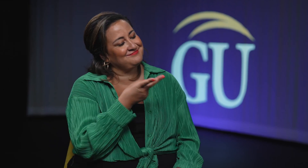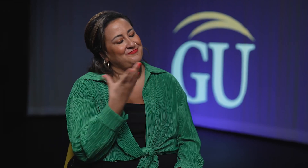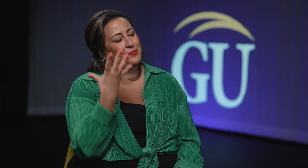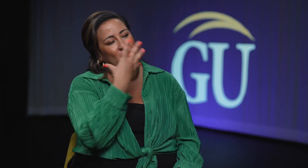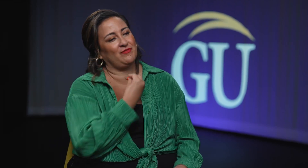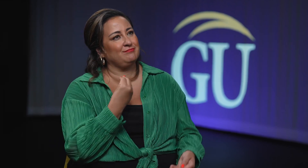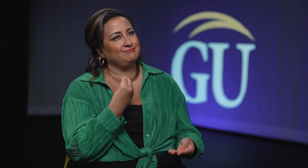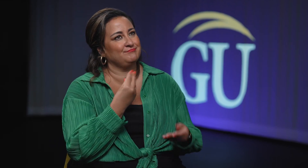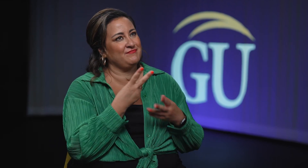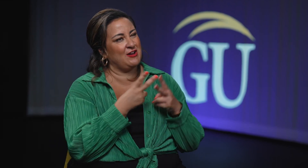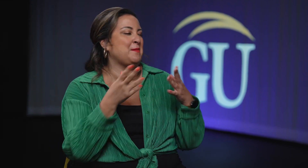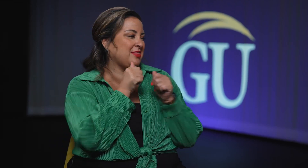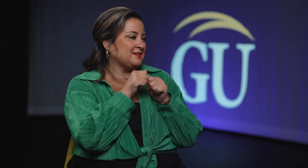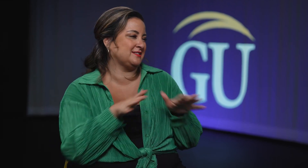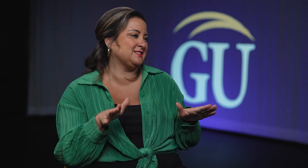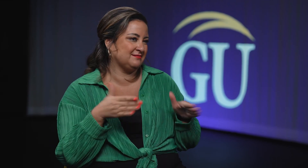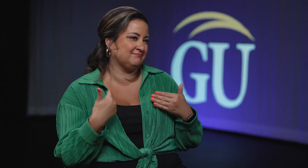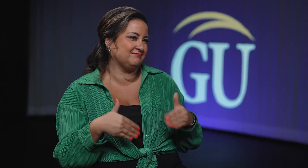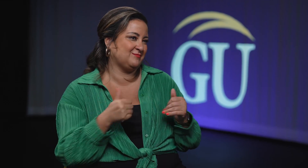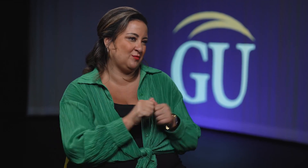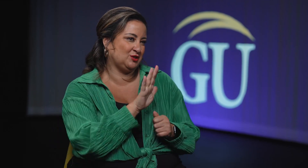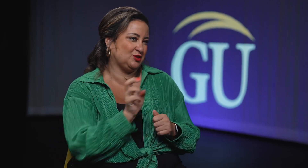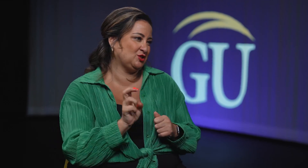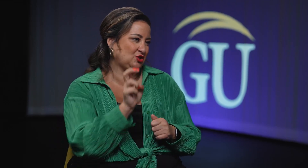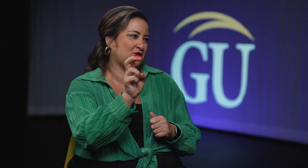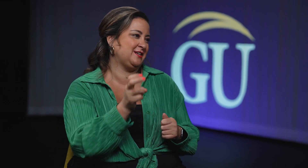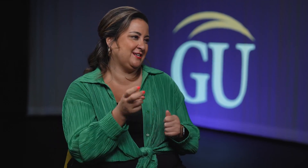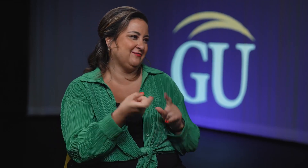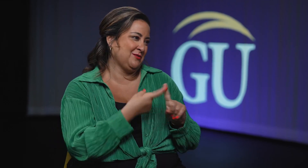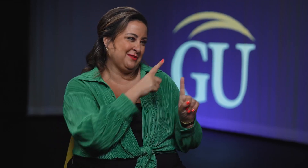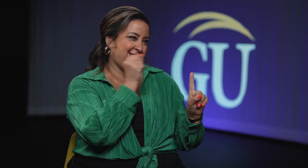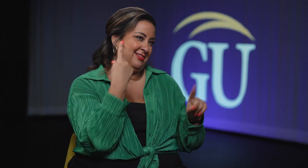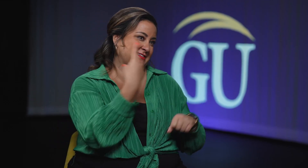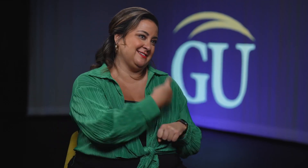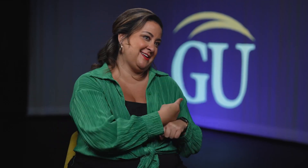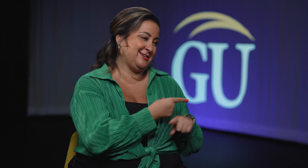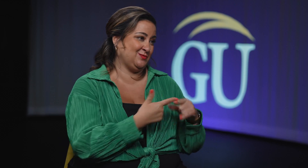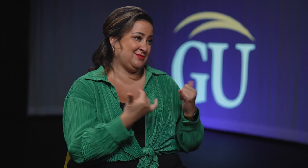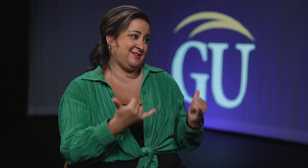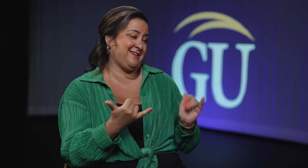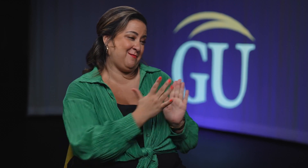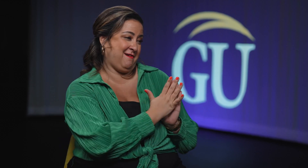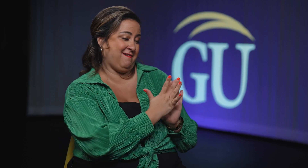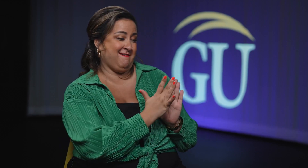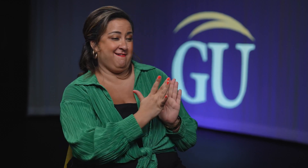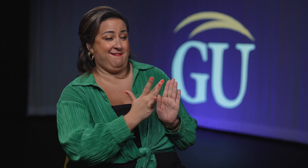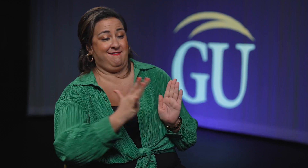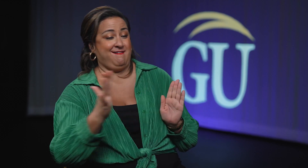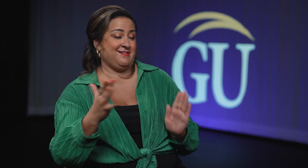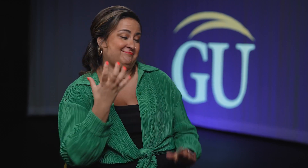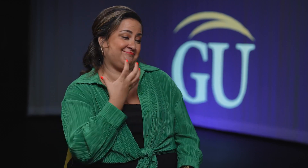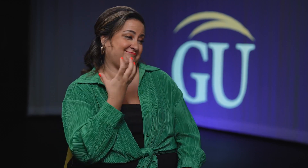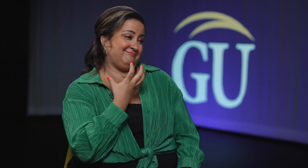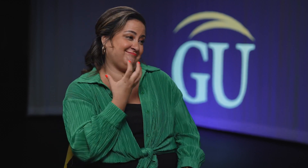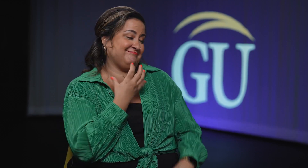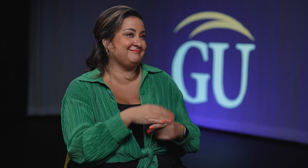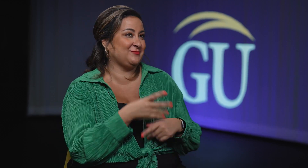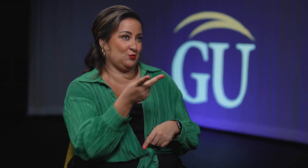You two have a beautiful story and you are very blessed in your journey from your time at Gallaudet to now.